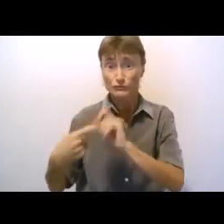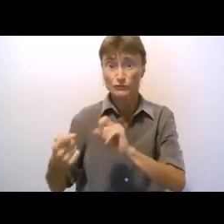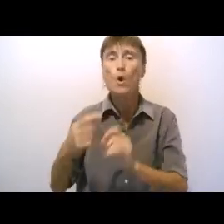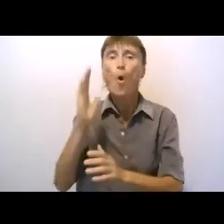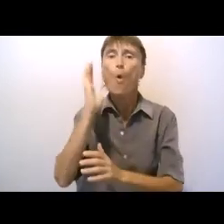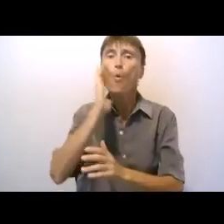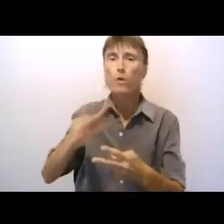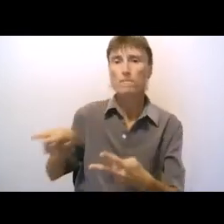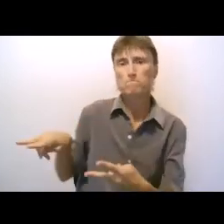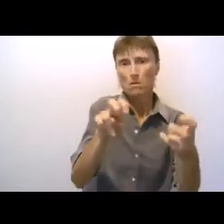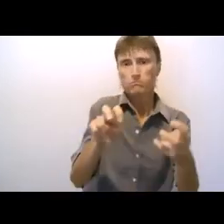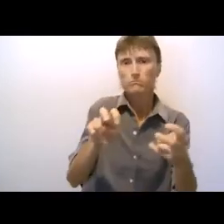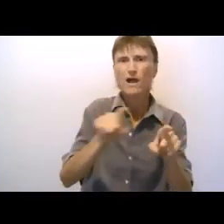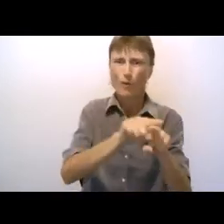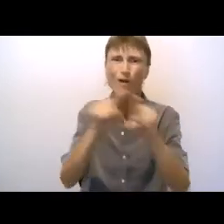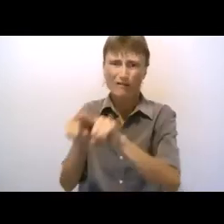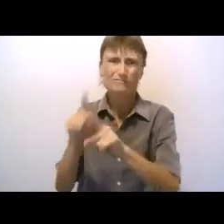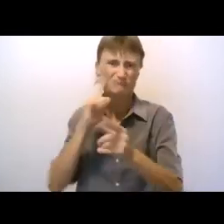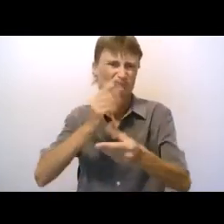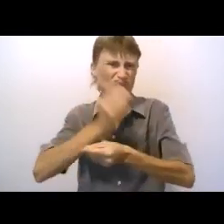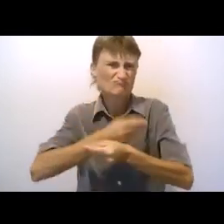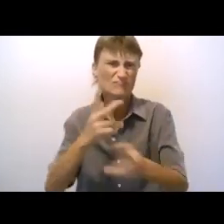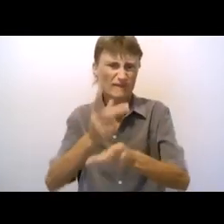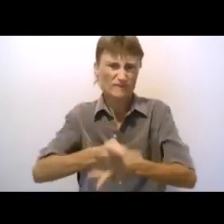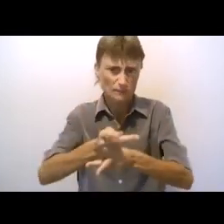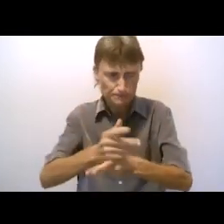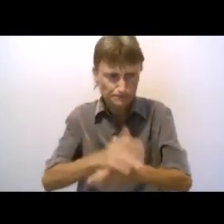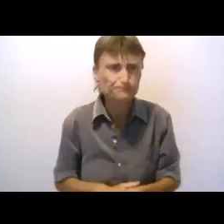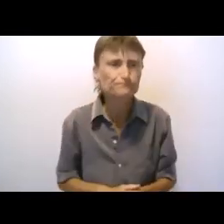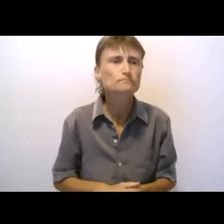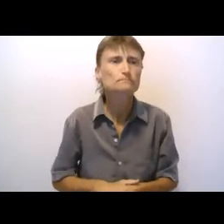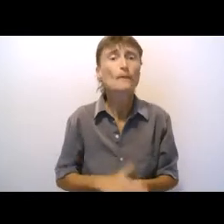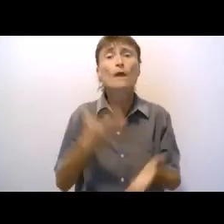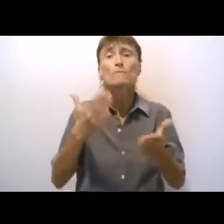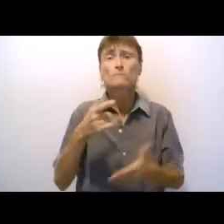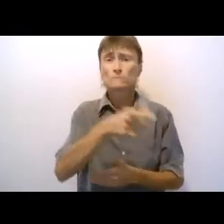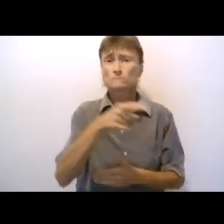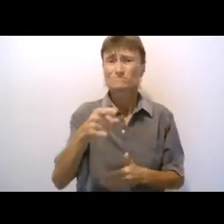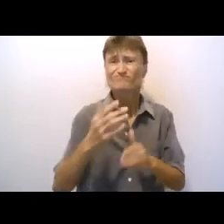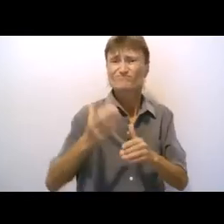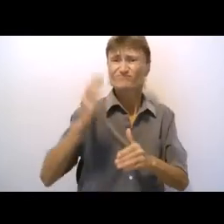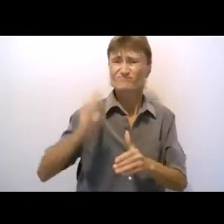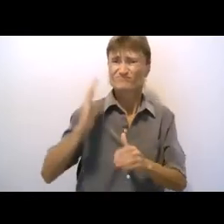that Calgary Arts Development uses group agreements to set shared expectations and a commitment